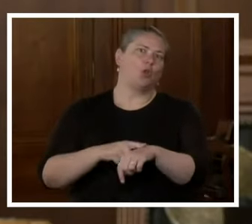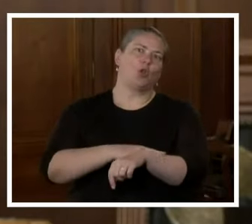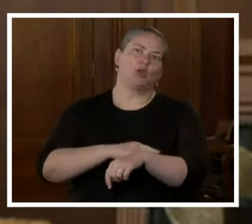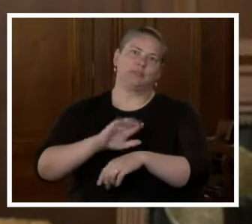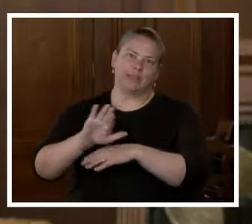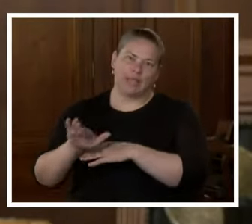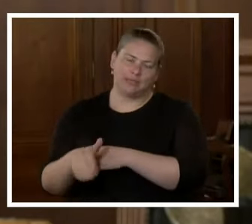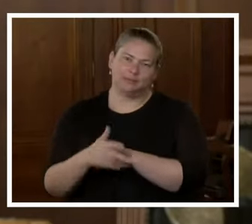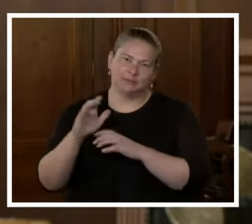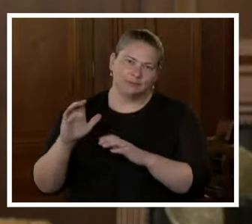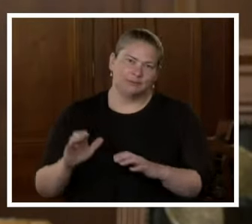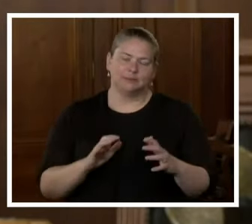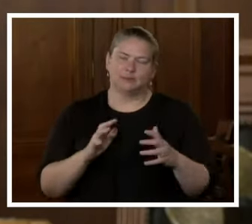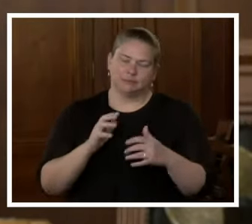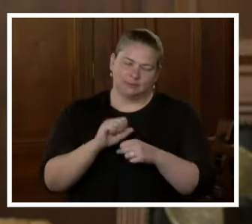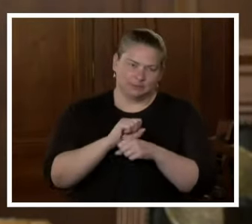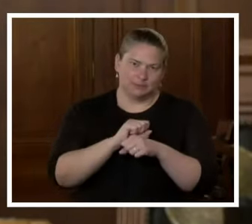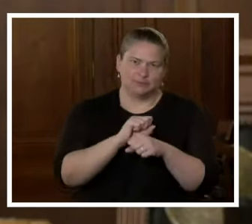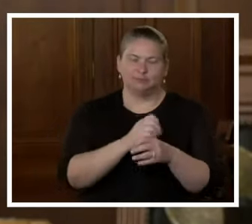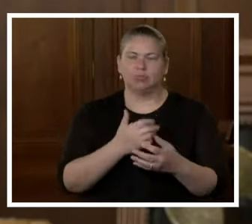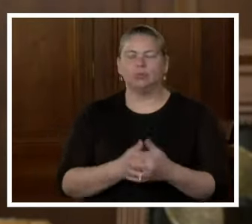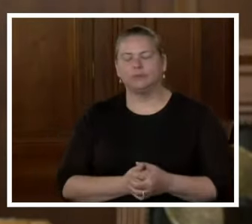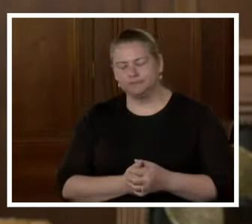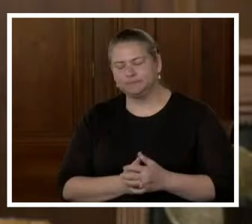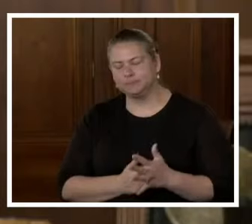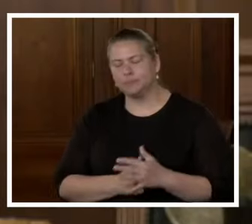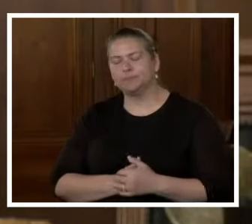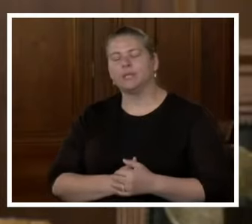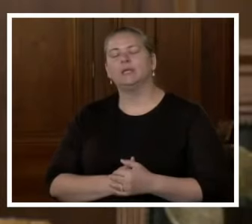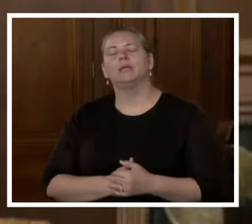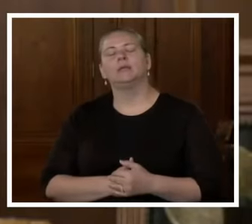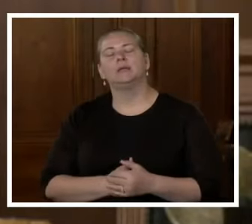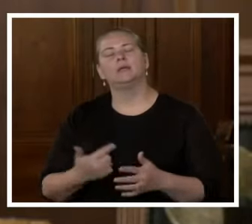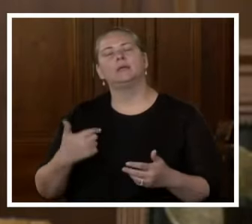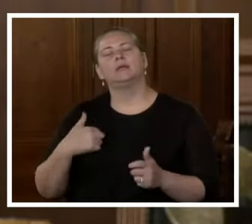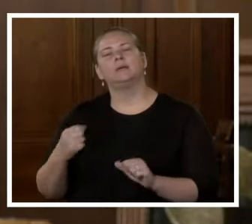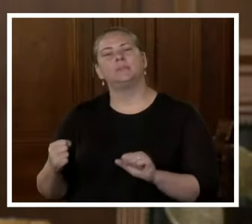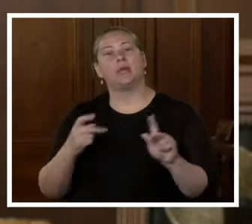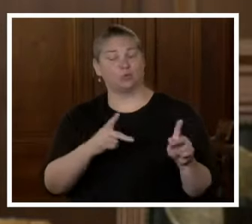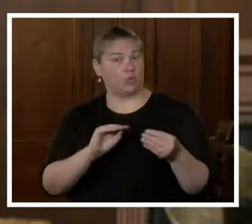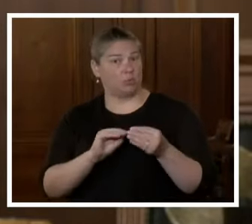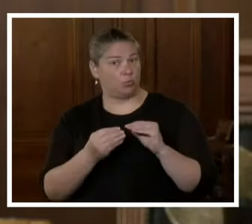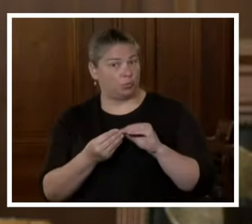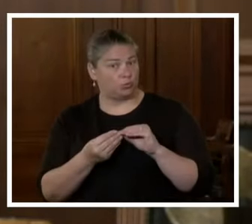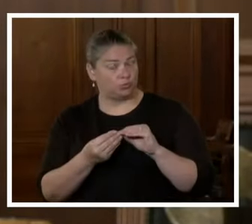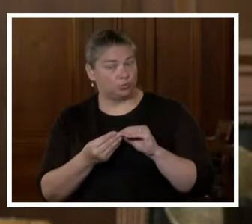TAYLOR, WASHINGTON, WEBSTER AND ONE 1 UNCONFIRMED.